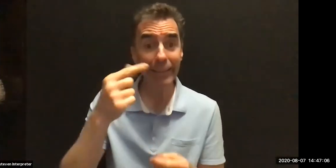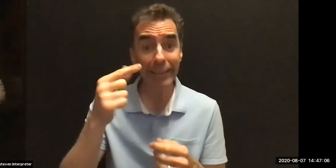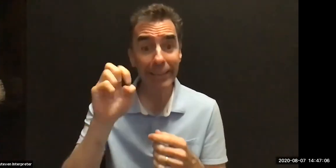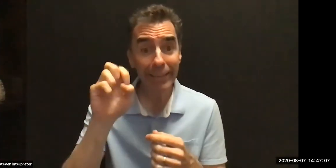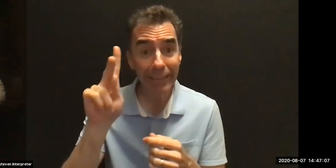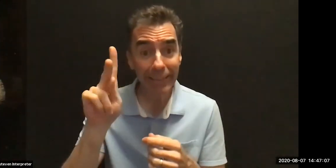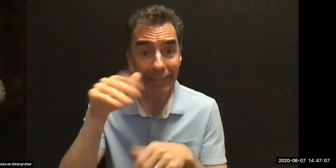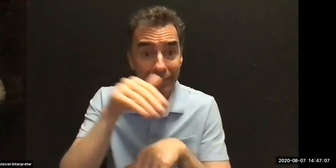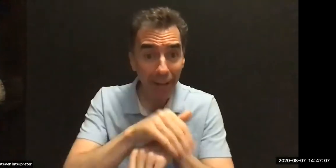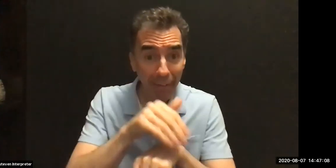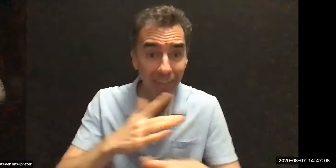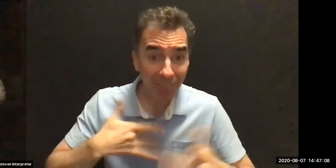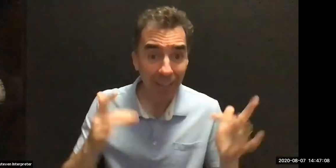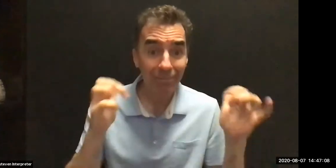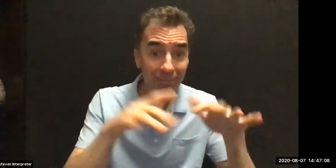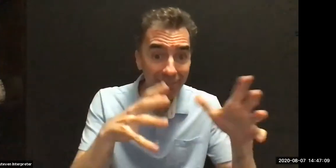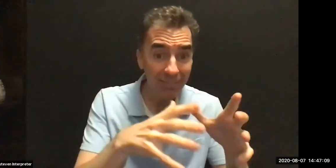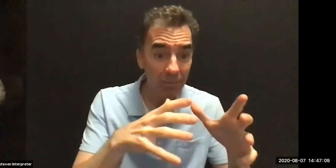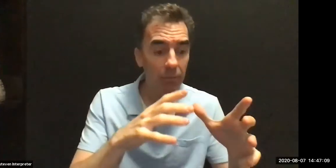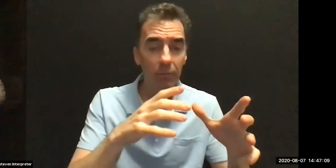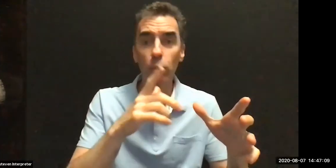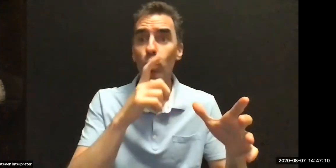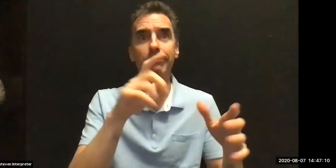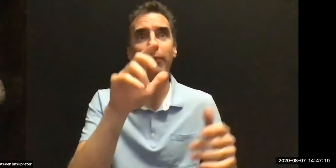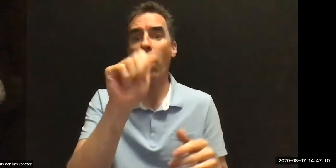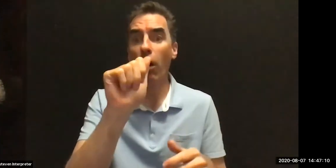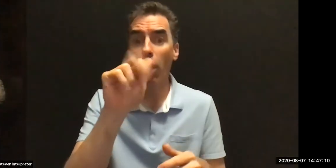Channelle Charest: Included other parts of the community, like the arts community. The hacker space community.